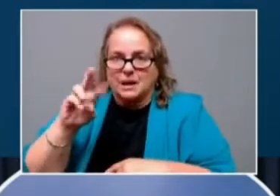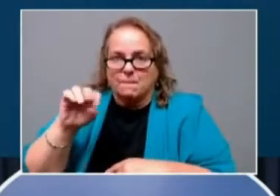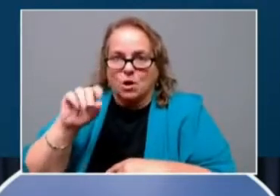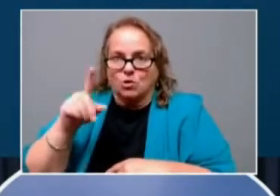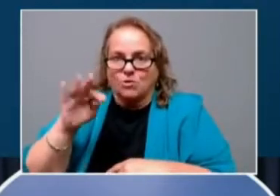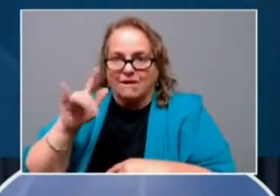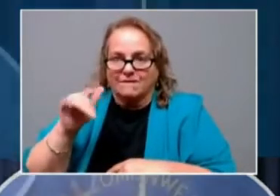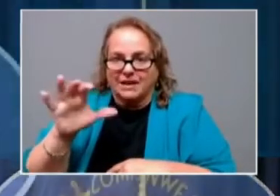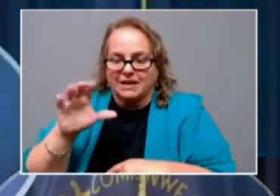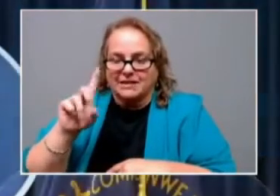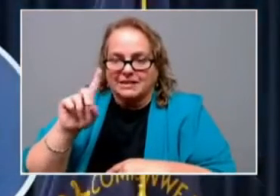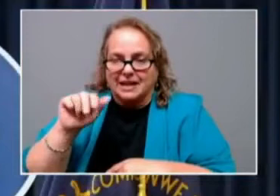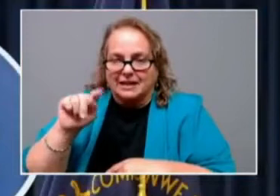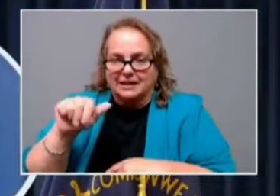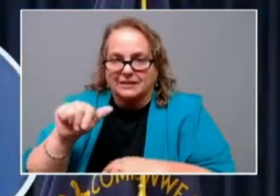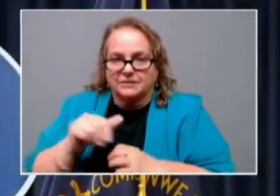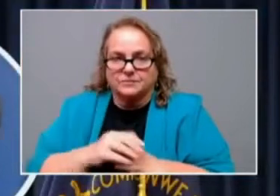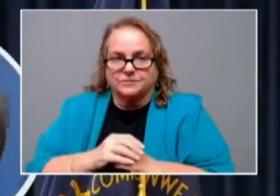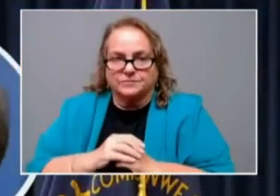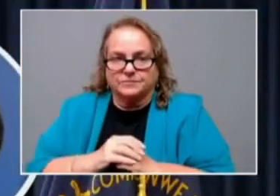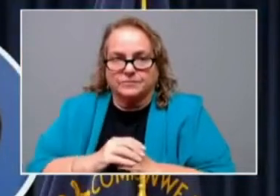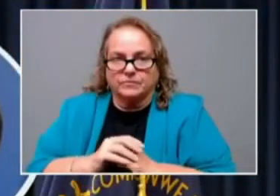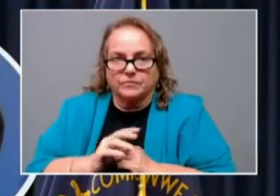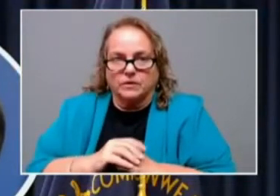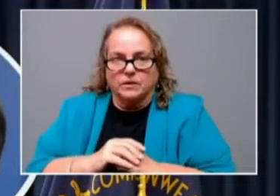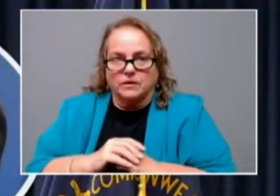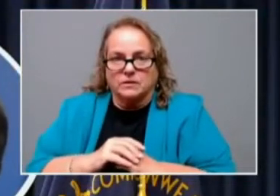don't have this sheet in front of me. Um can you put it back up?